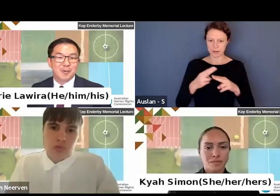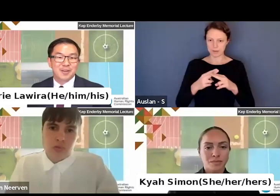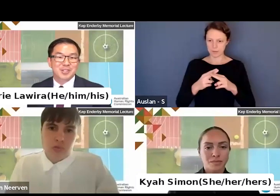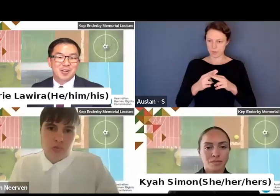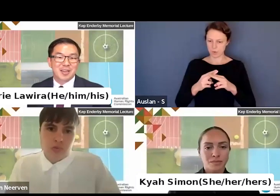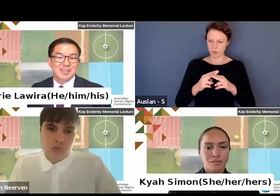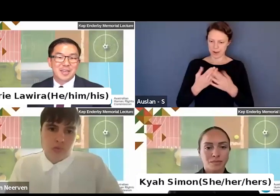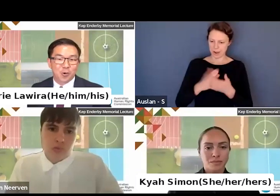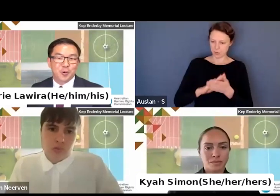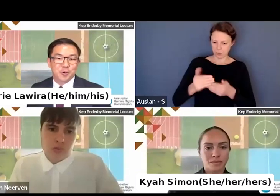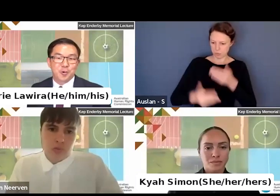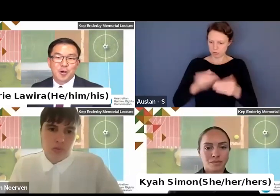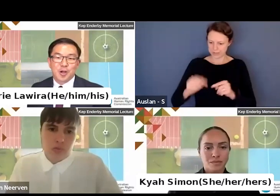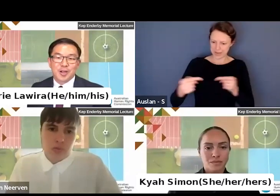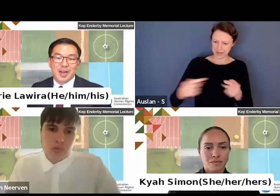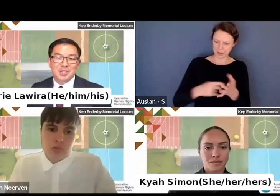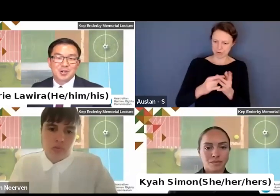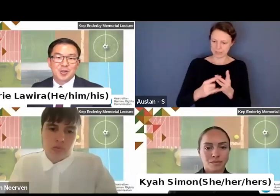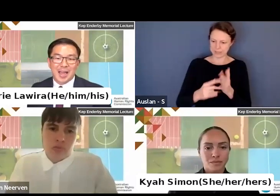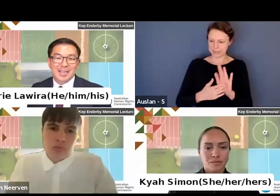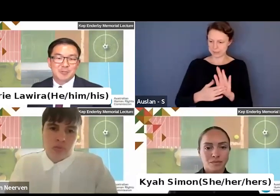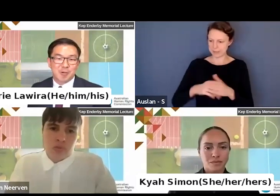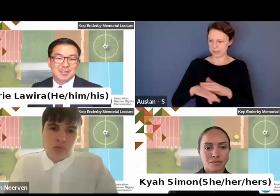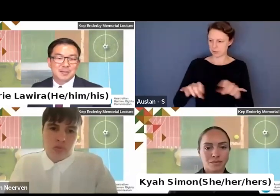within Australia's inaugural national anti-racism